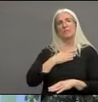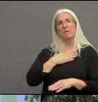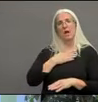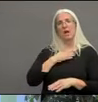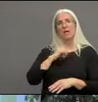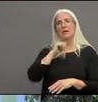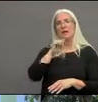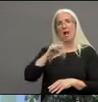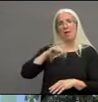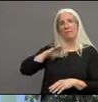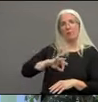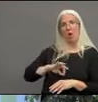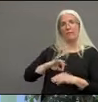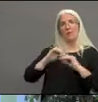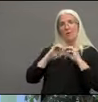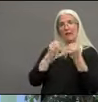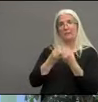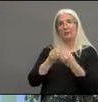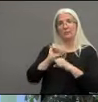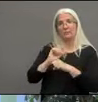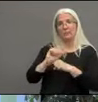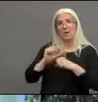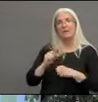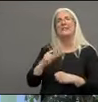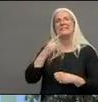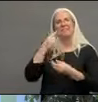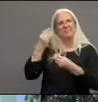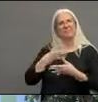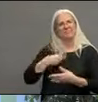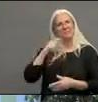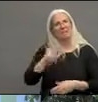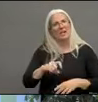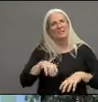and I would say to that that is a very good employer.